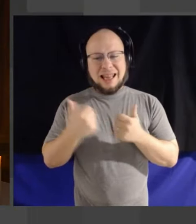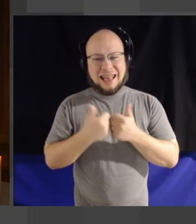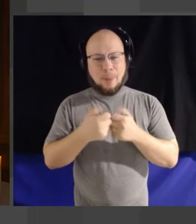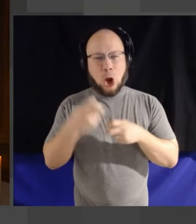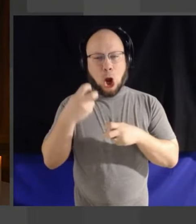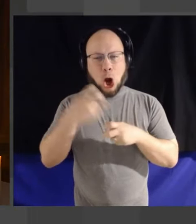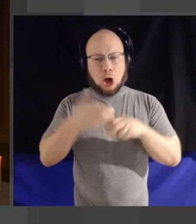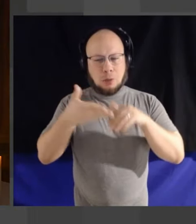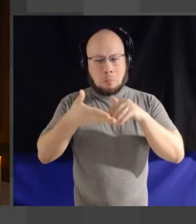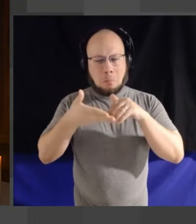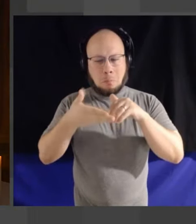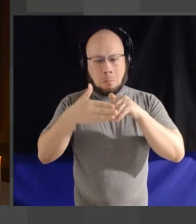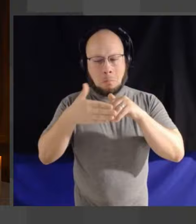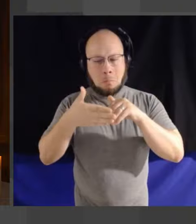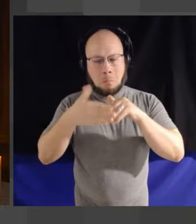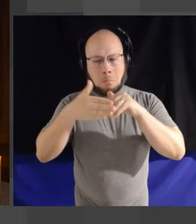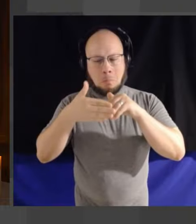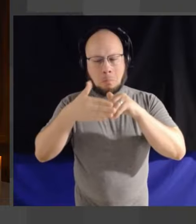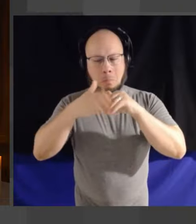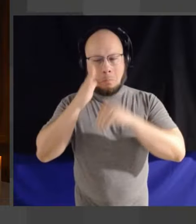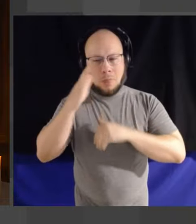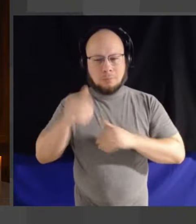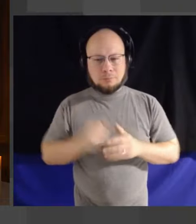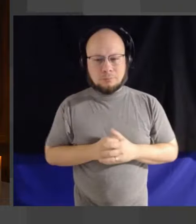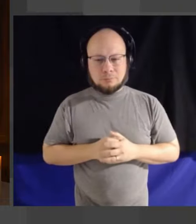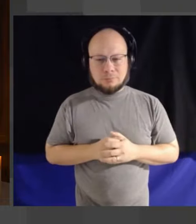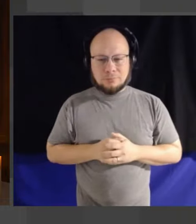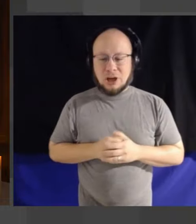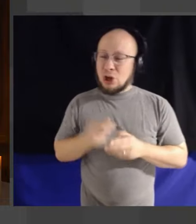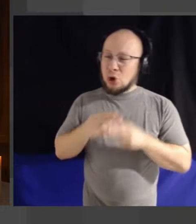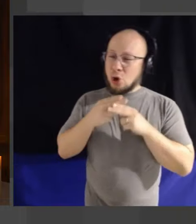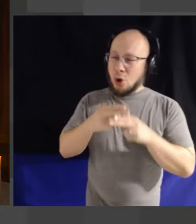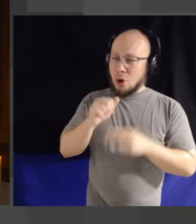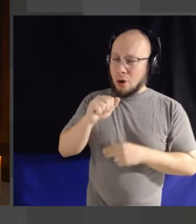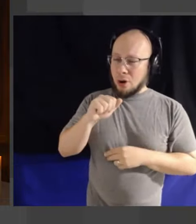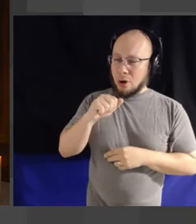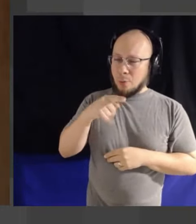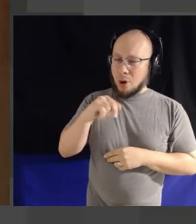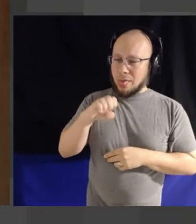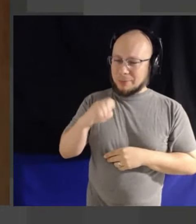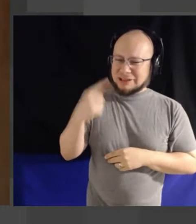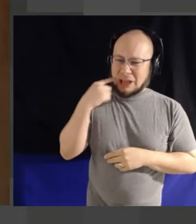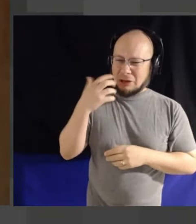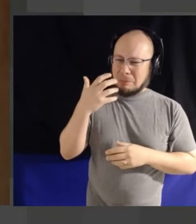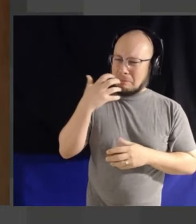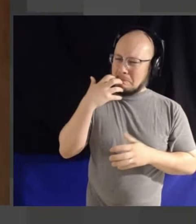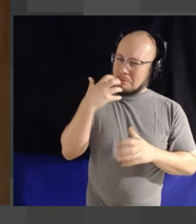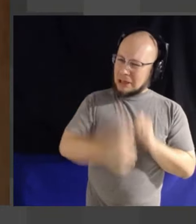GAME JUST YOU KNOW HARDER, A BIT AT A TIME. YEAH.